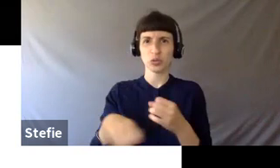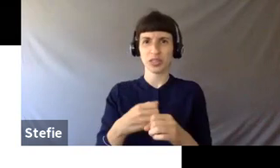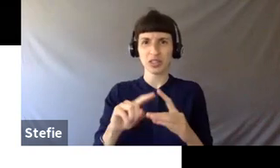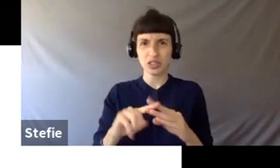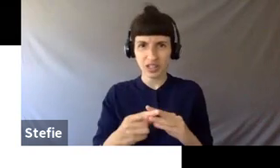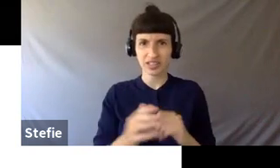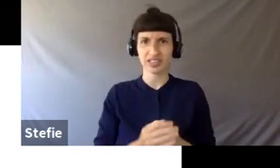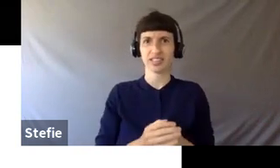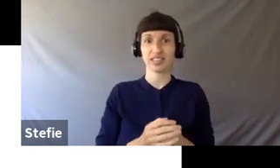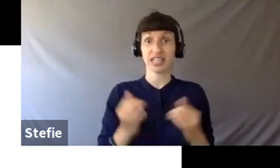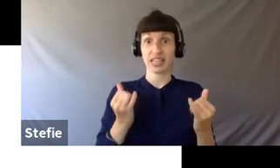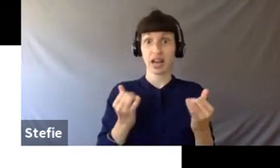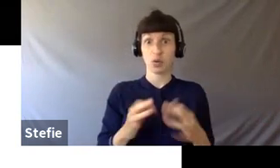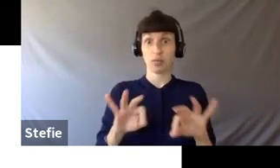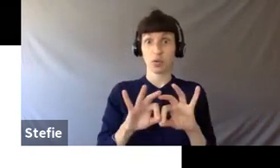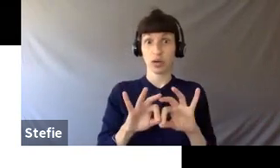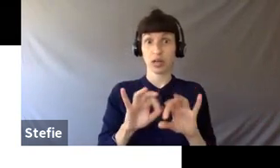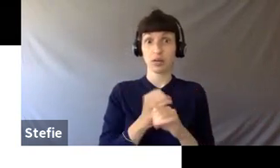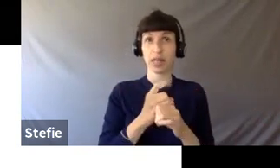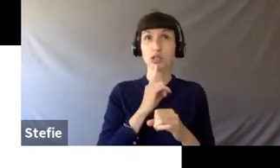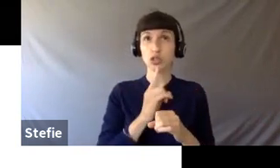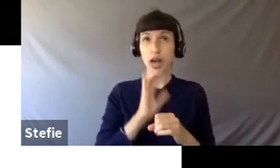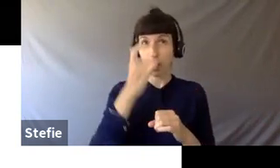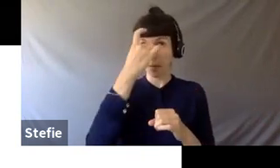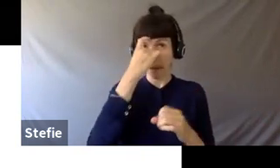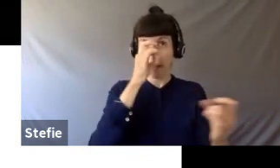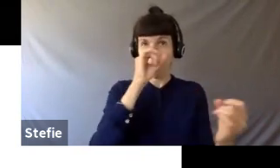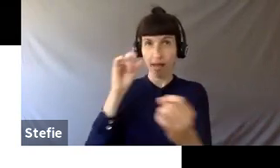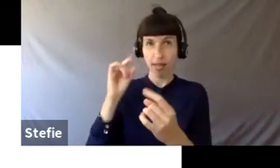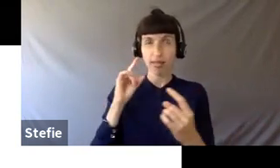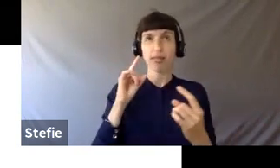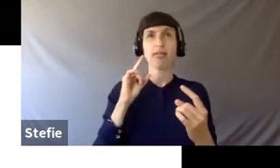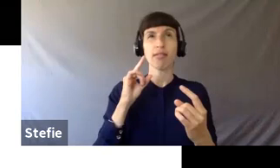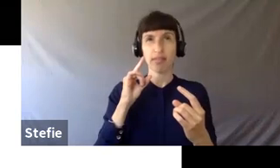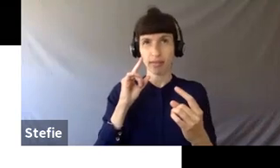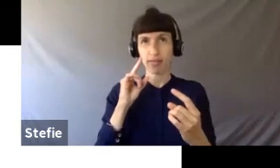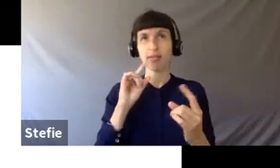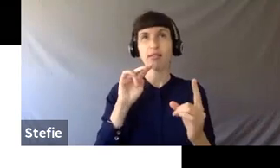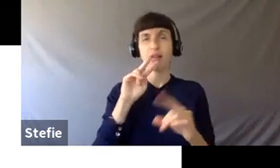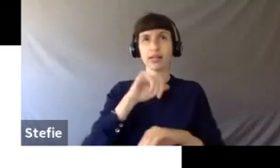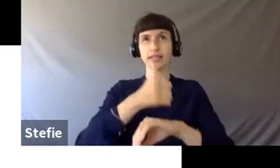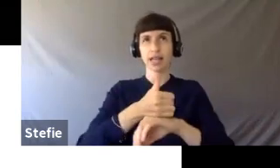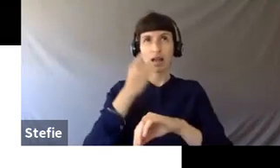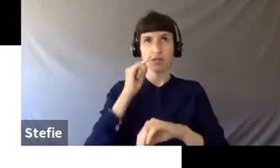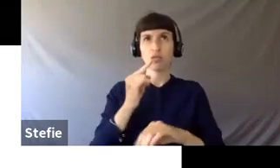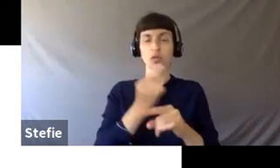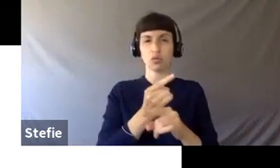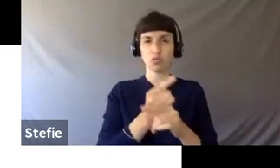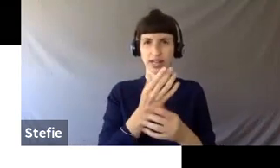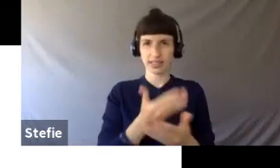We have to think about what we are doing and why we are doing otherwise it would not work and now is a great time to think about this; no matter what the knot symbols are we to make sure our minds are framed in the right stuff so we can reach all students.